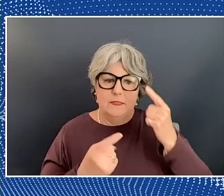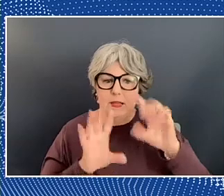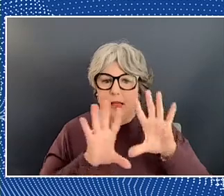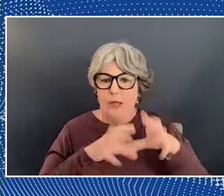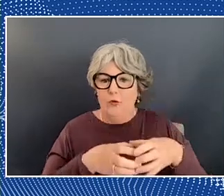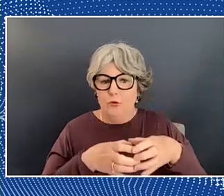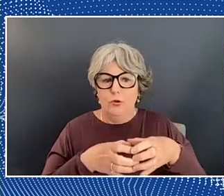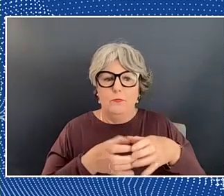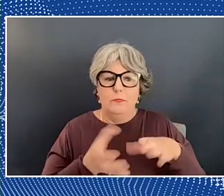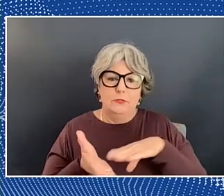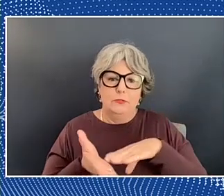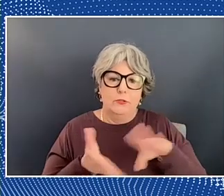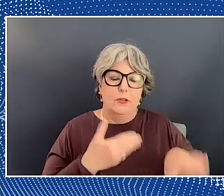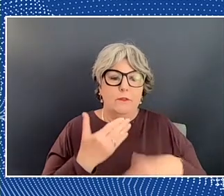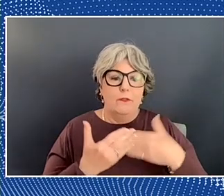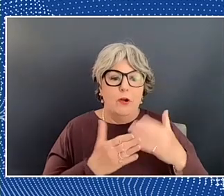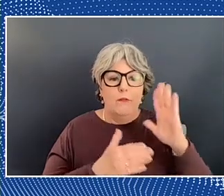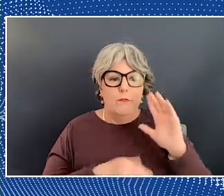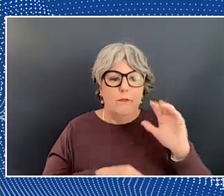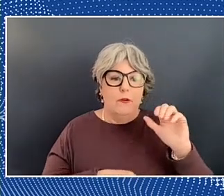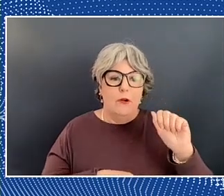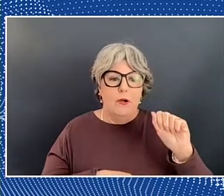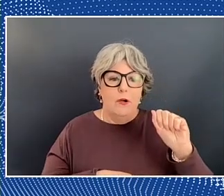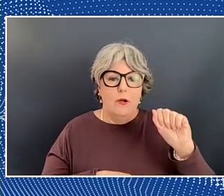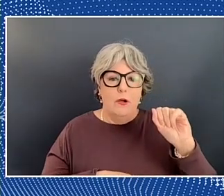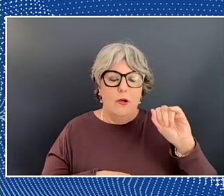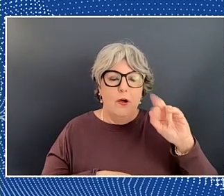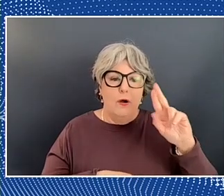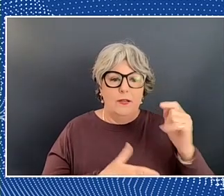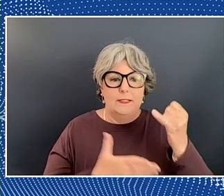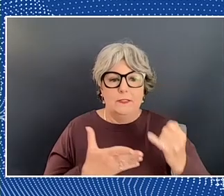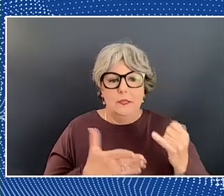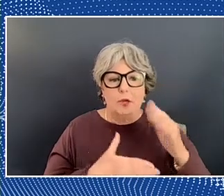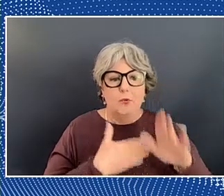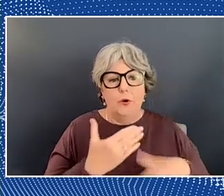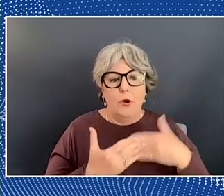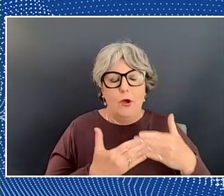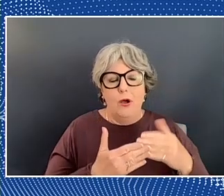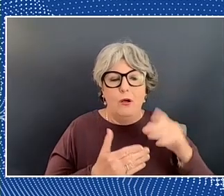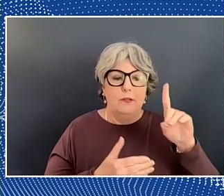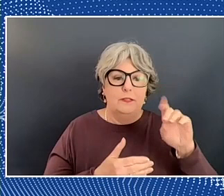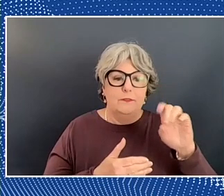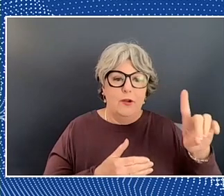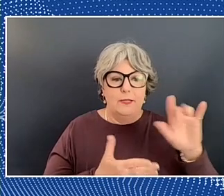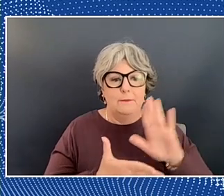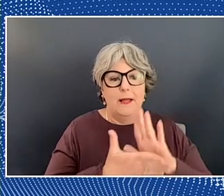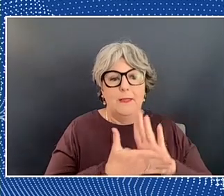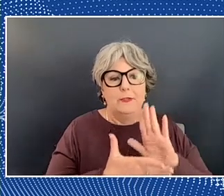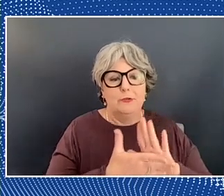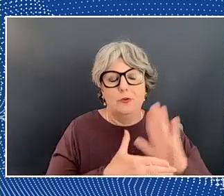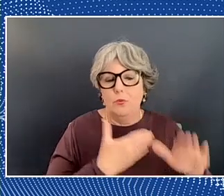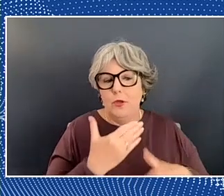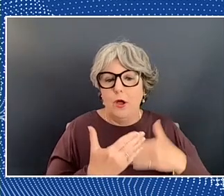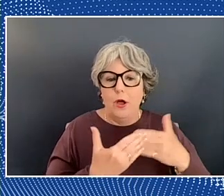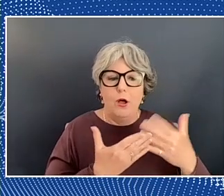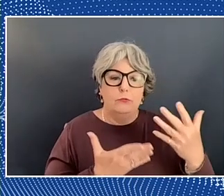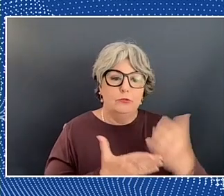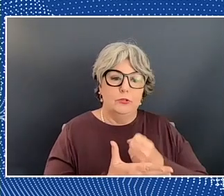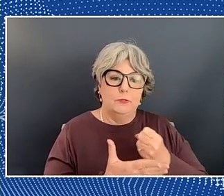for all former Art Institute students. We were all defrauded by the school, and we all deserve to be unburdened from the